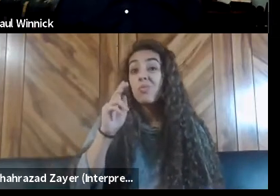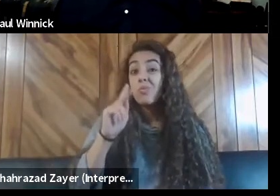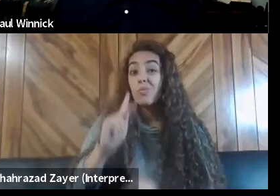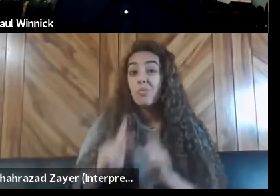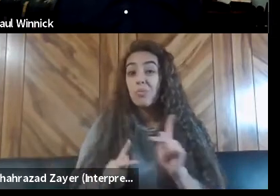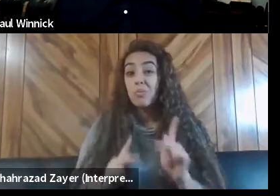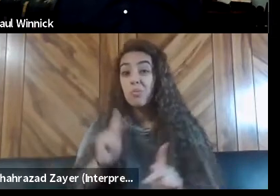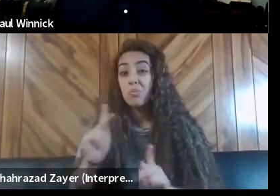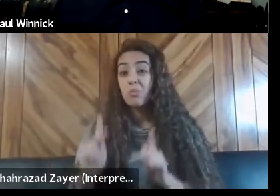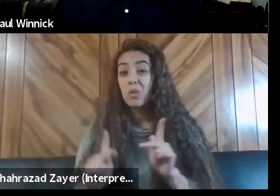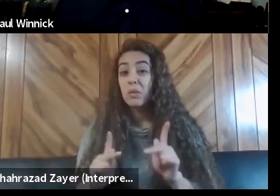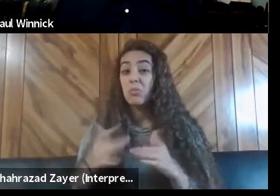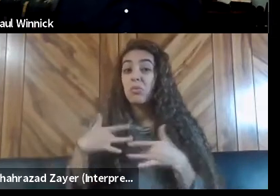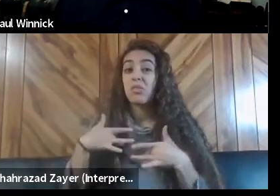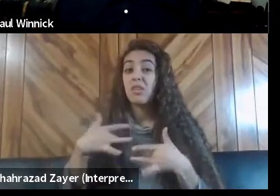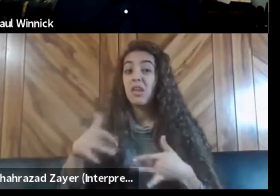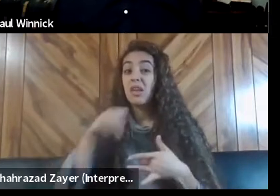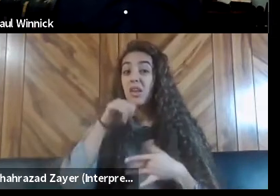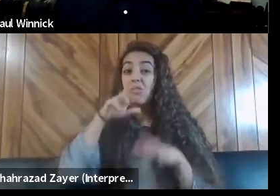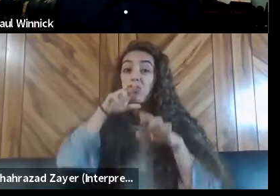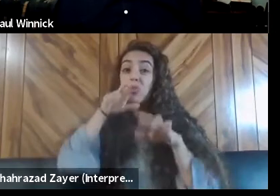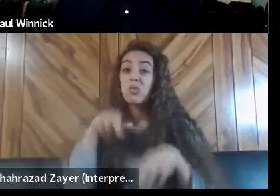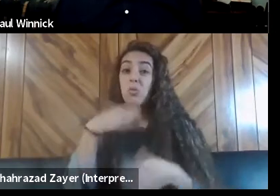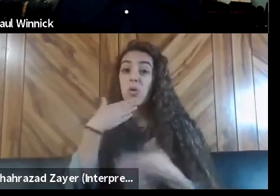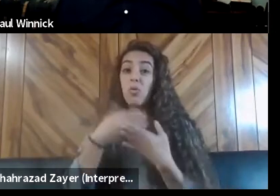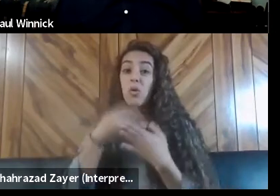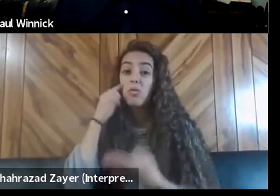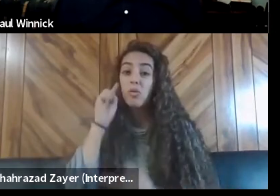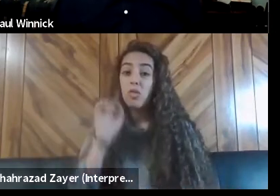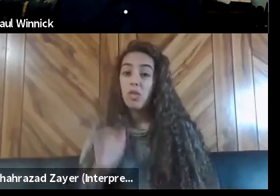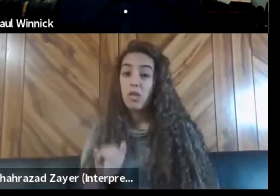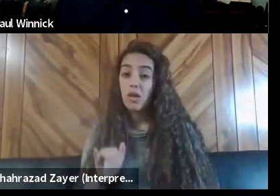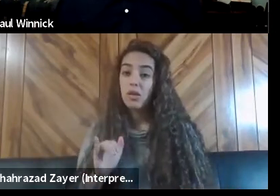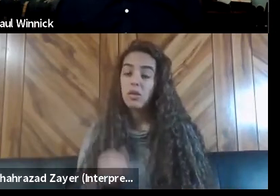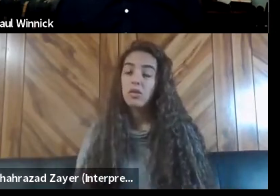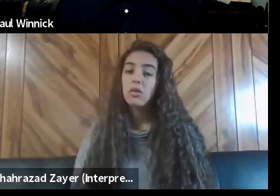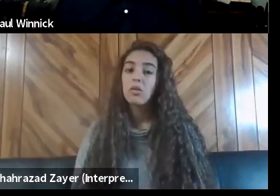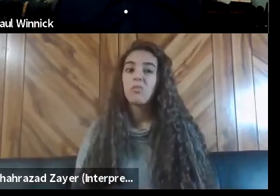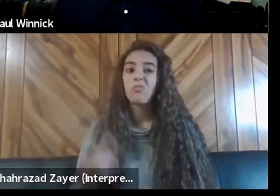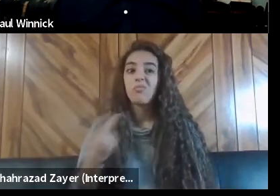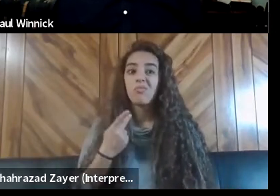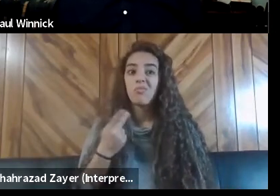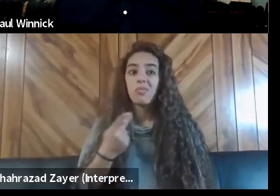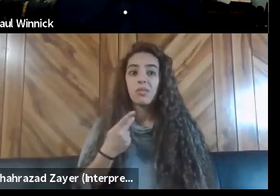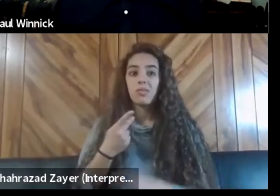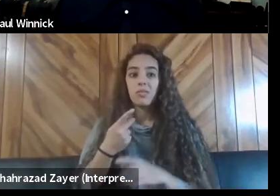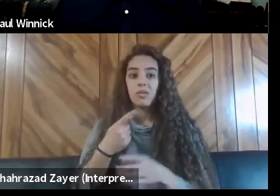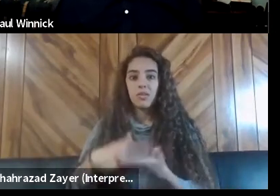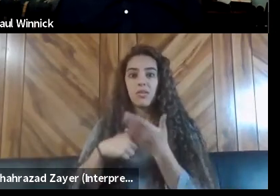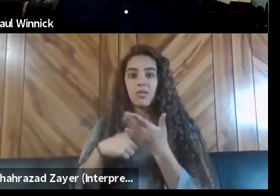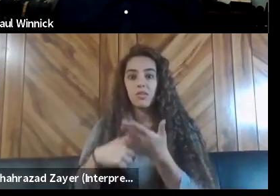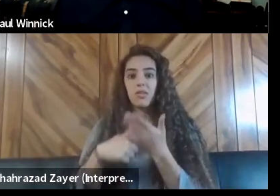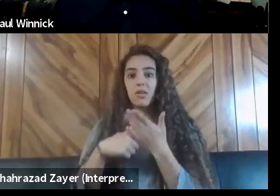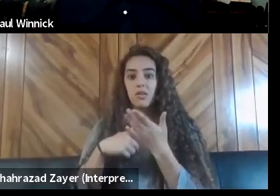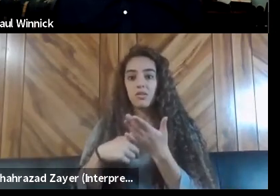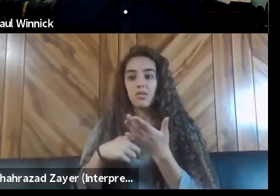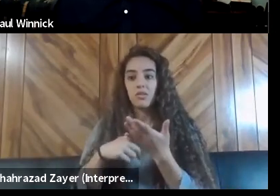that very well. And, you know, we're talking a lot about what we see in our kids, we haven't talked much about how it made us